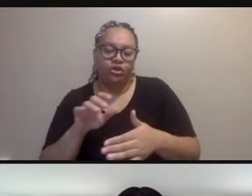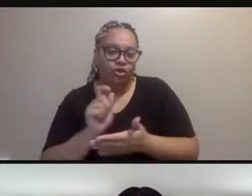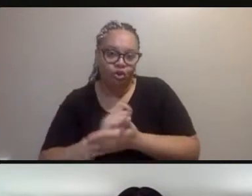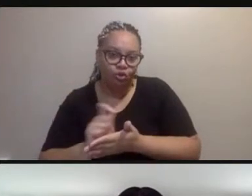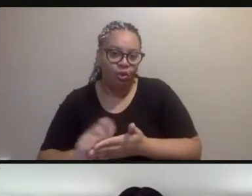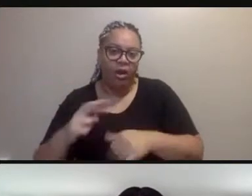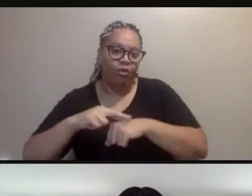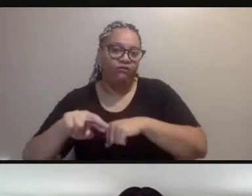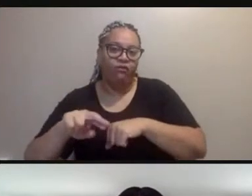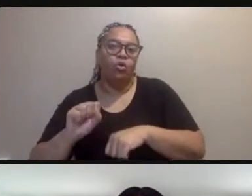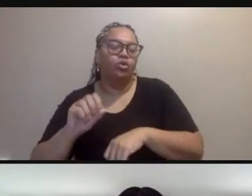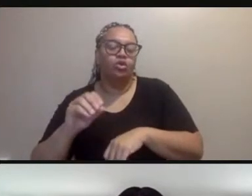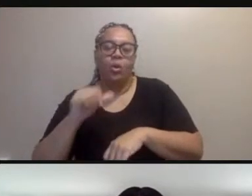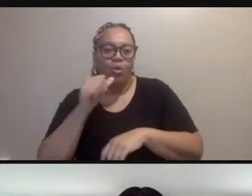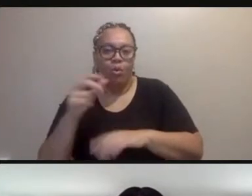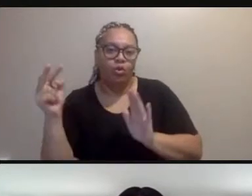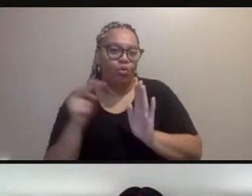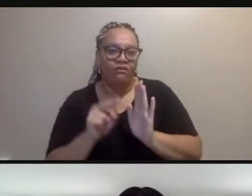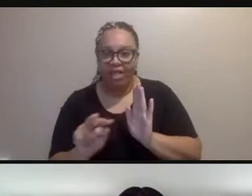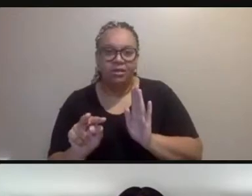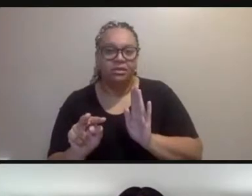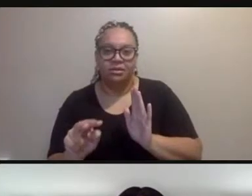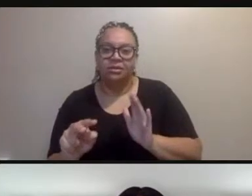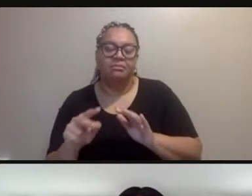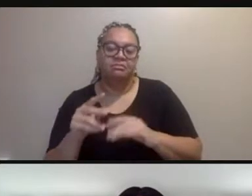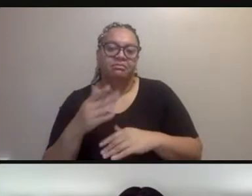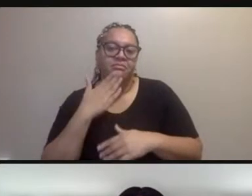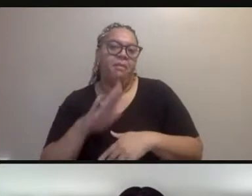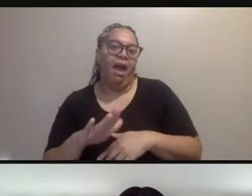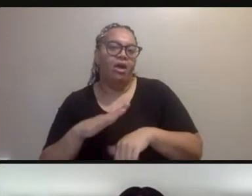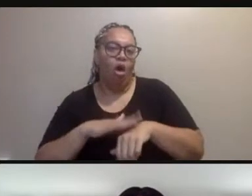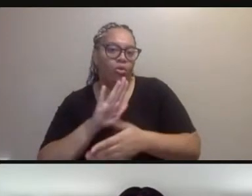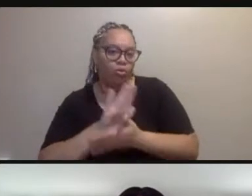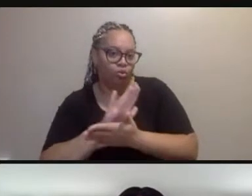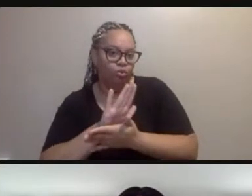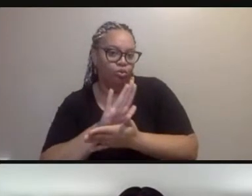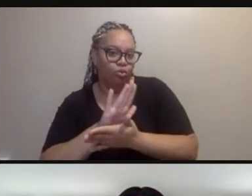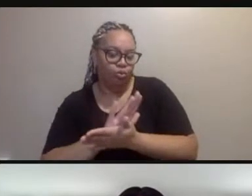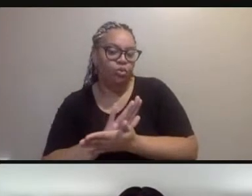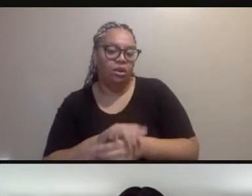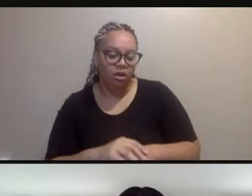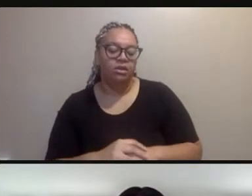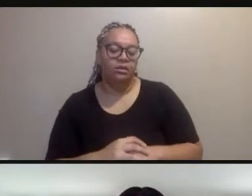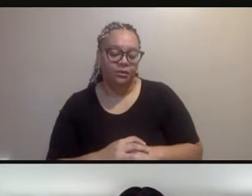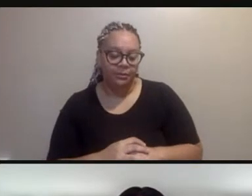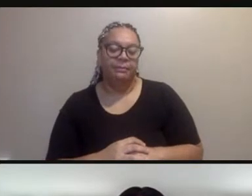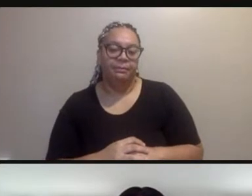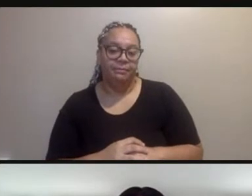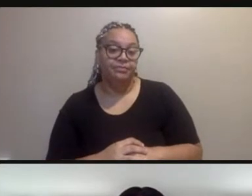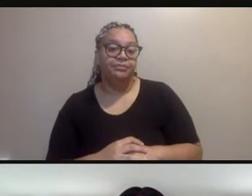BUT I'VE ALSO BEEN IN SCHOOLS WHERE WE WERE DISCOURAGED TO